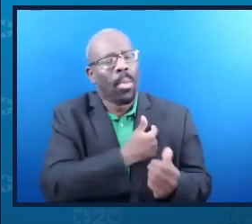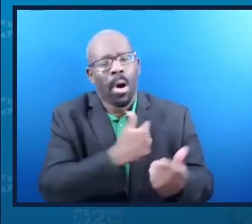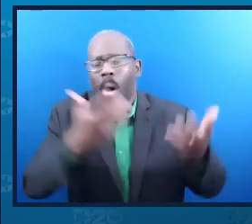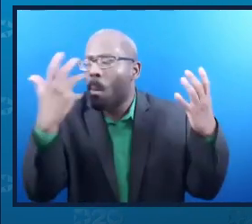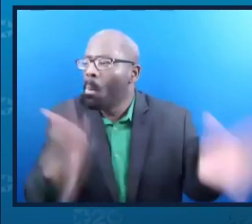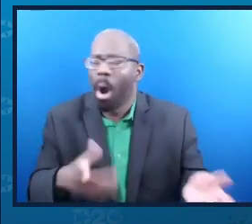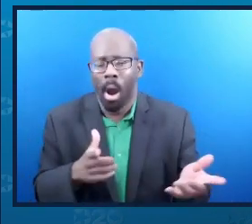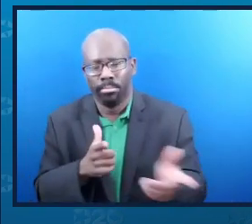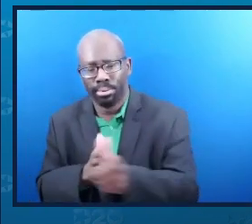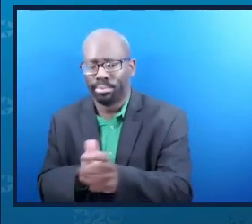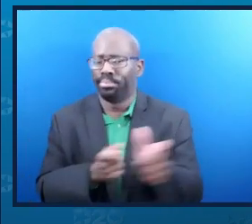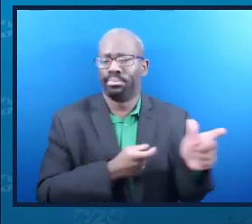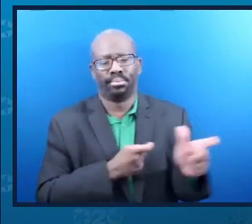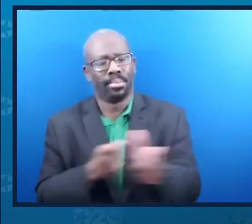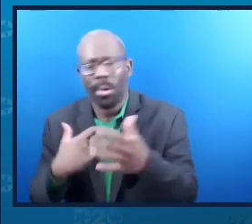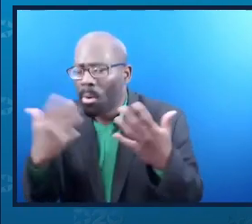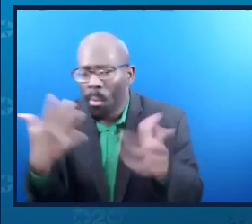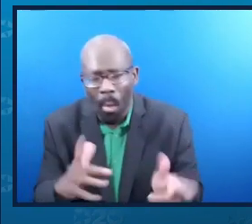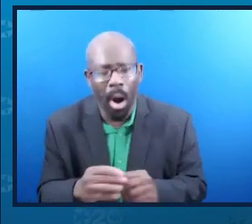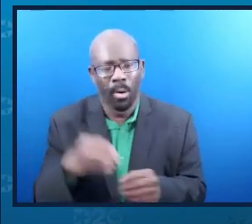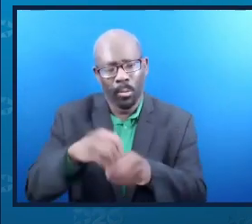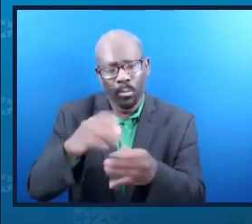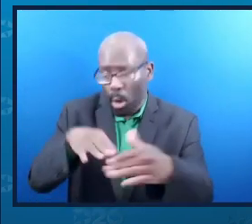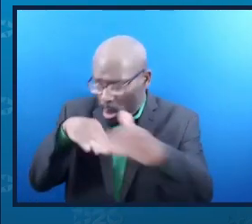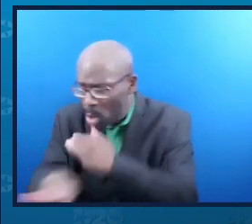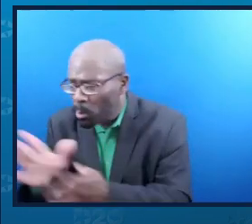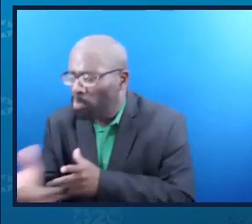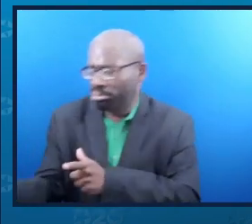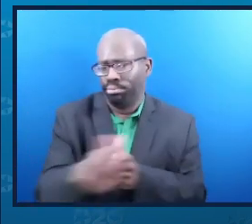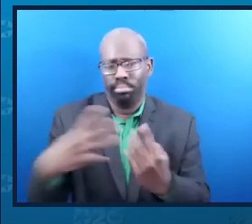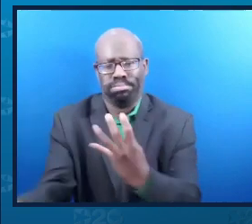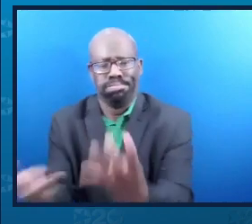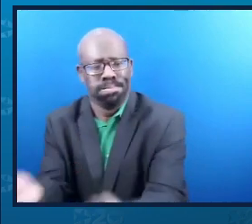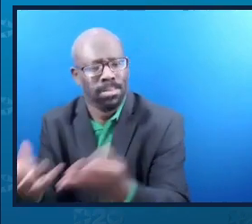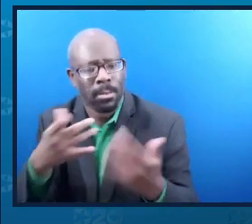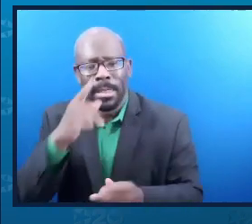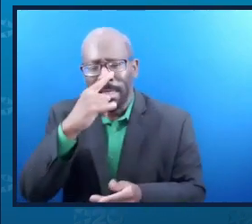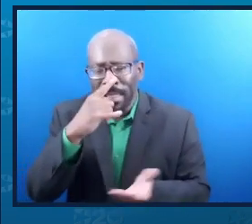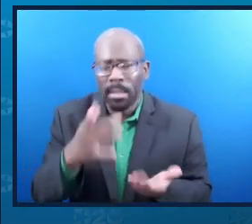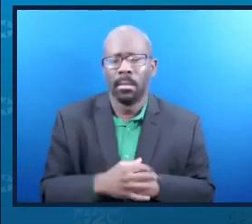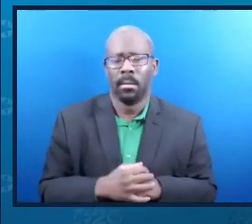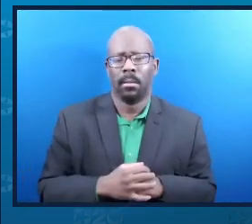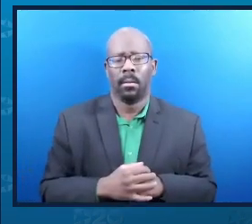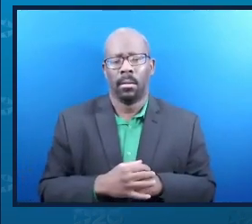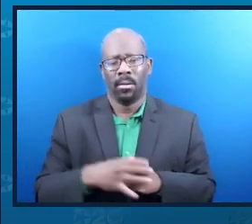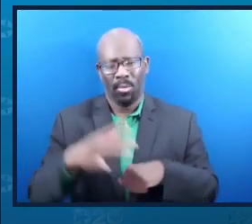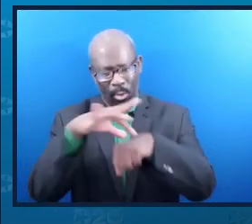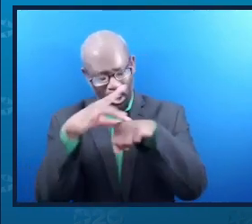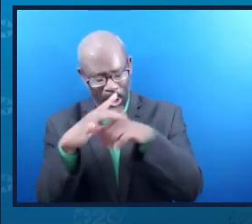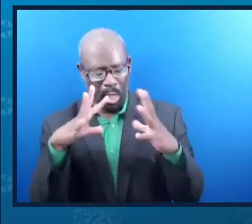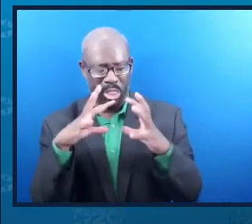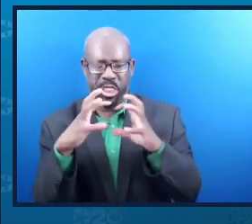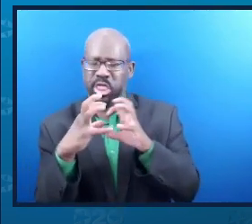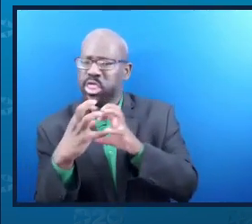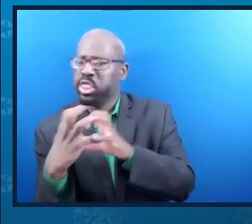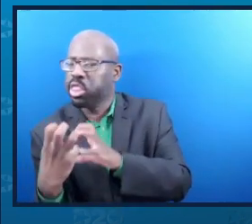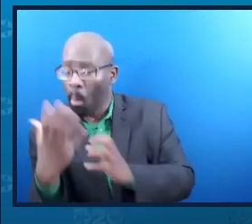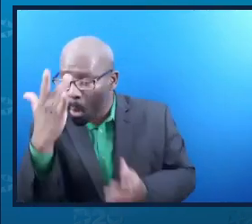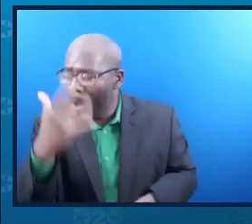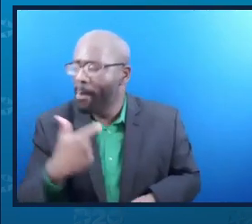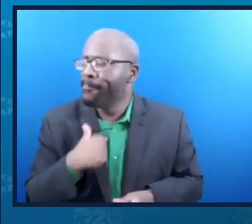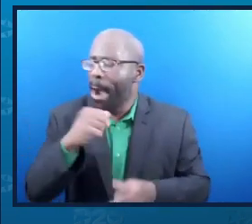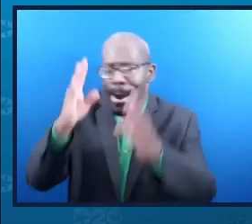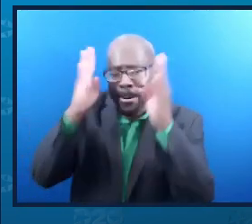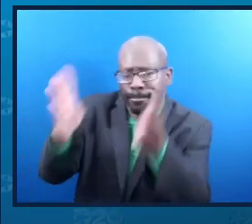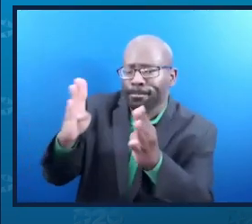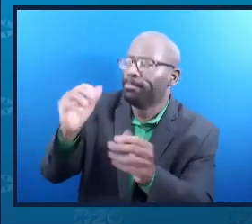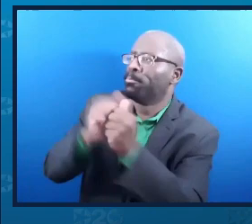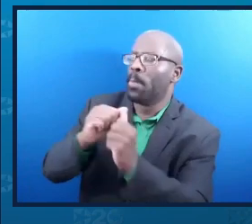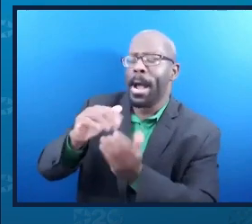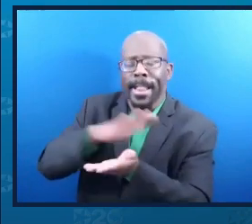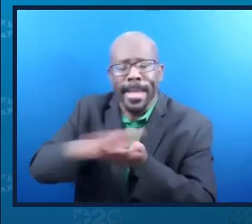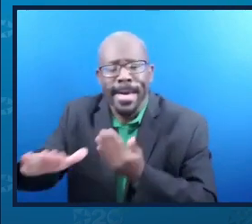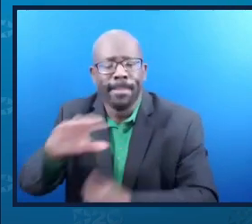SO THAT OUR KIDS WON'T GROW UP